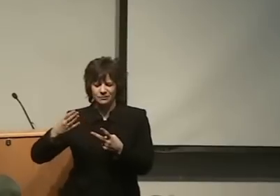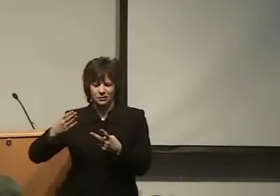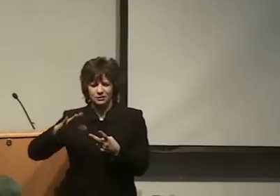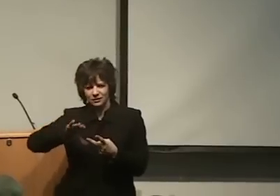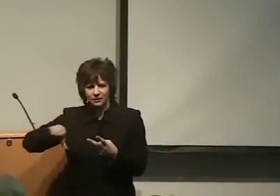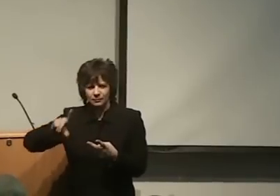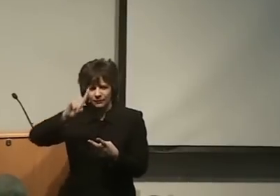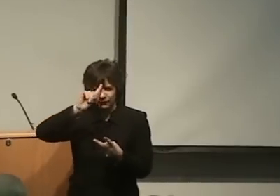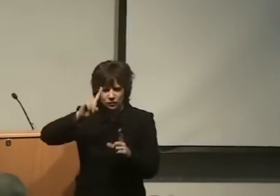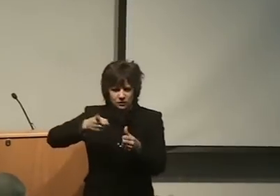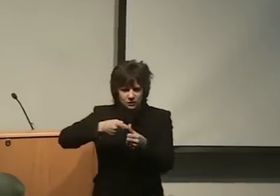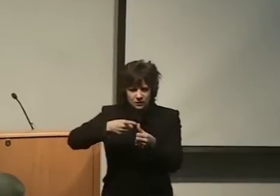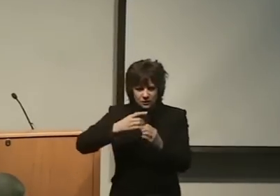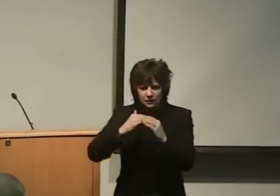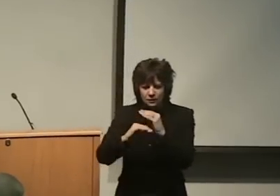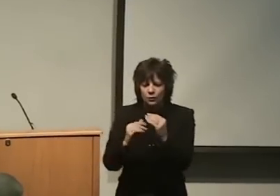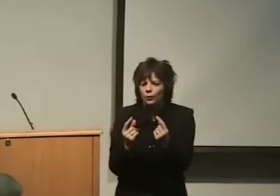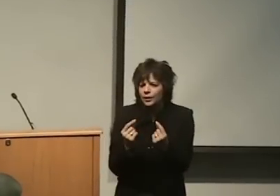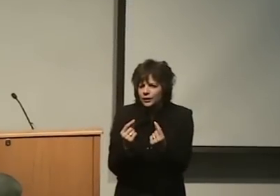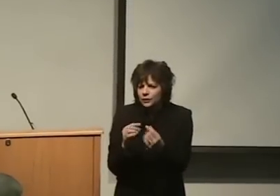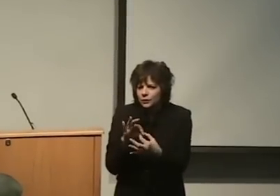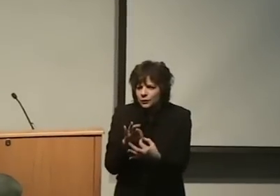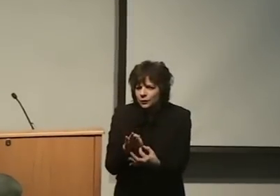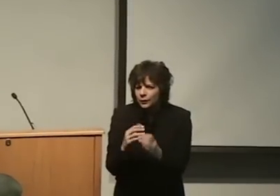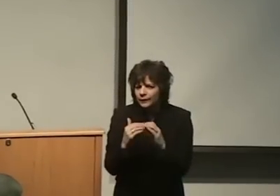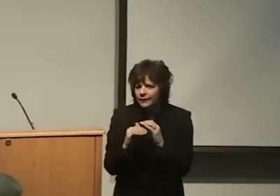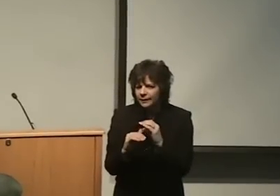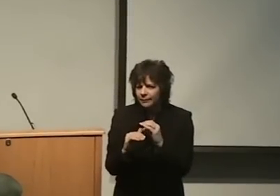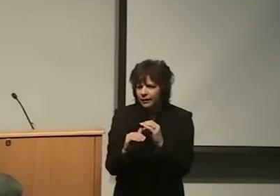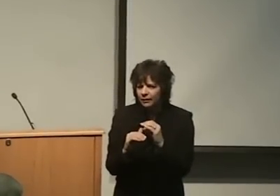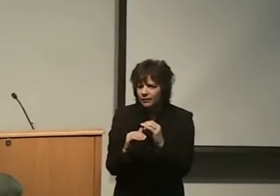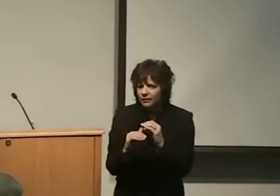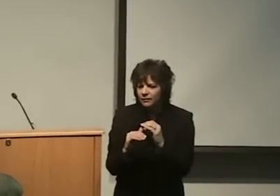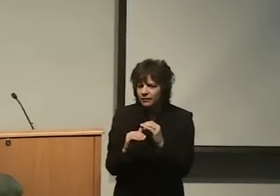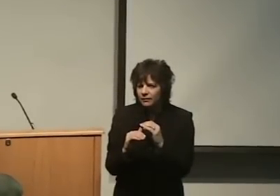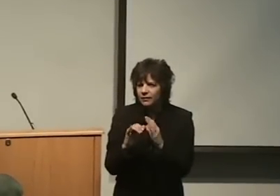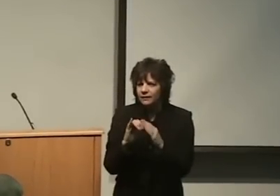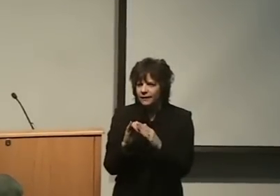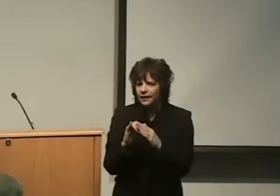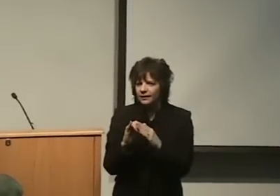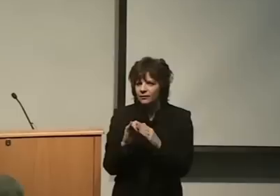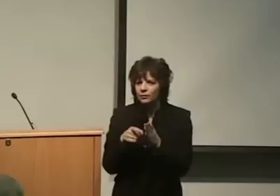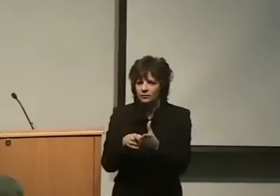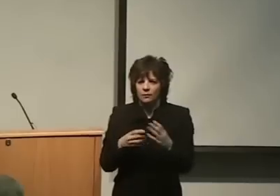What could you do on email that would make class time? Because thing about, again,